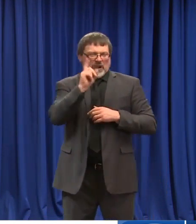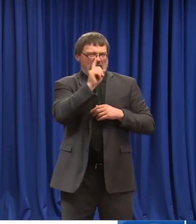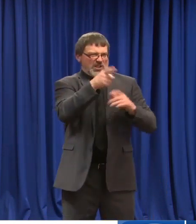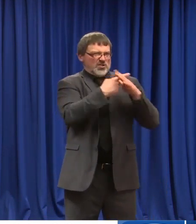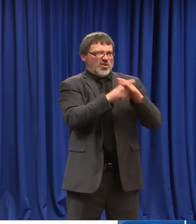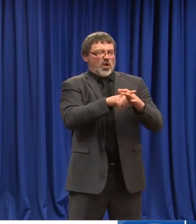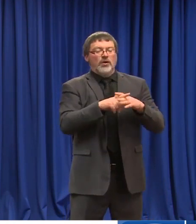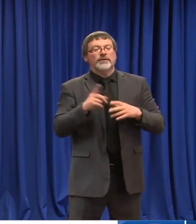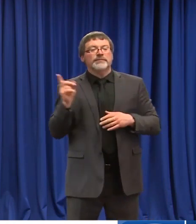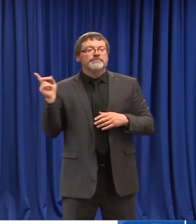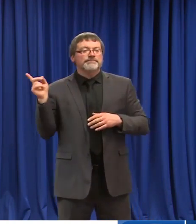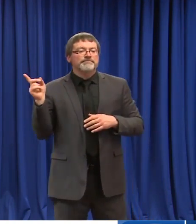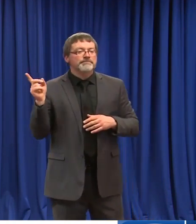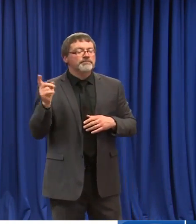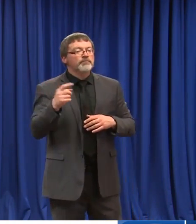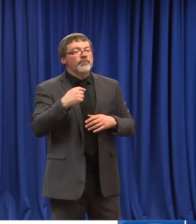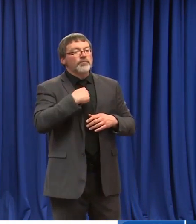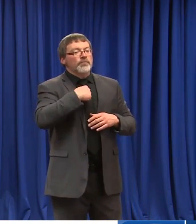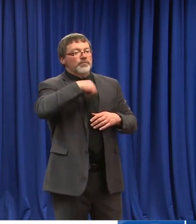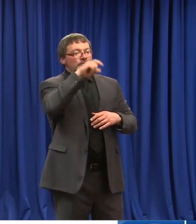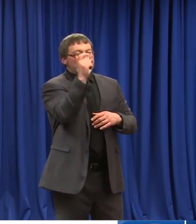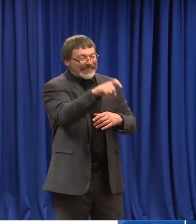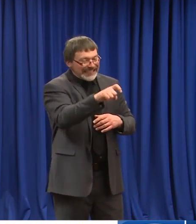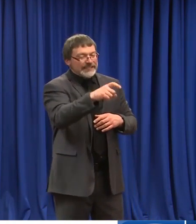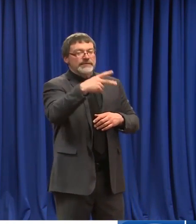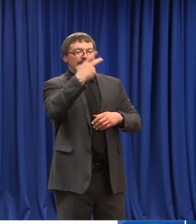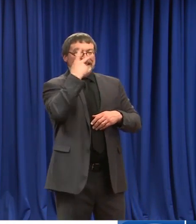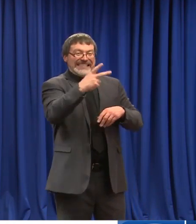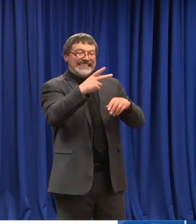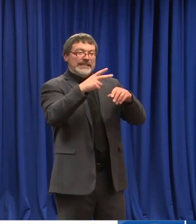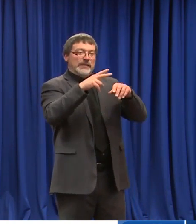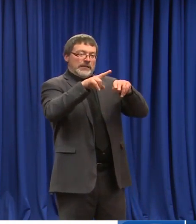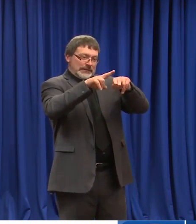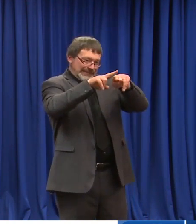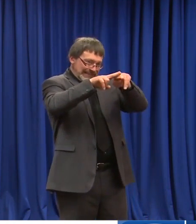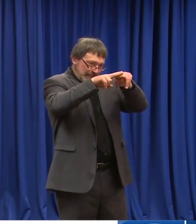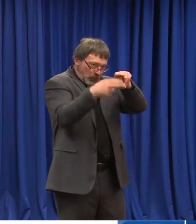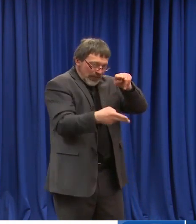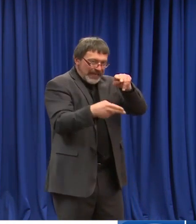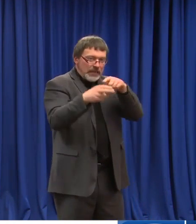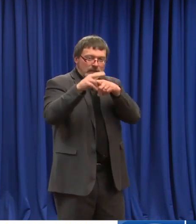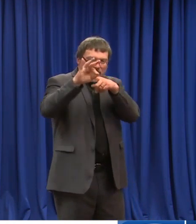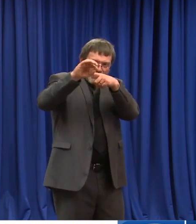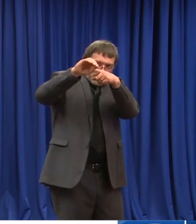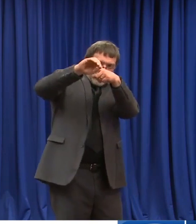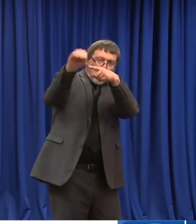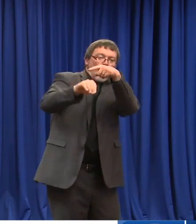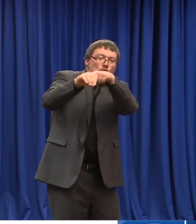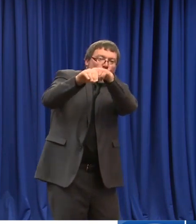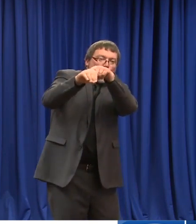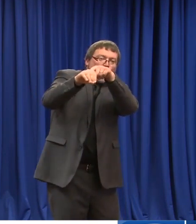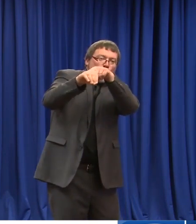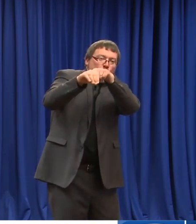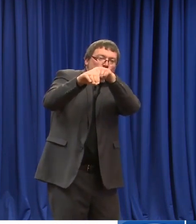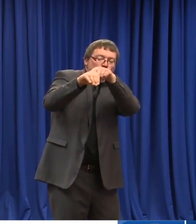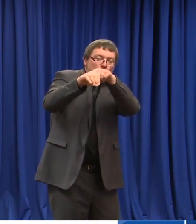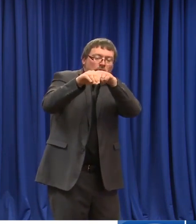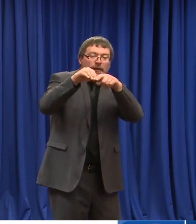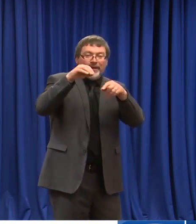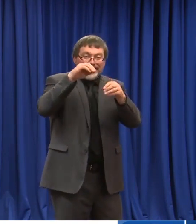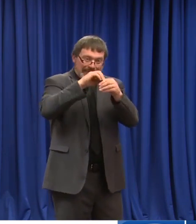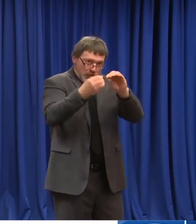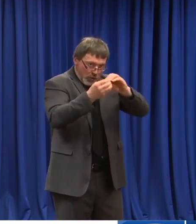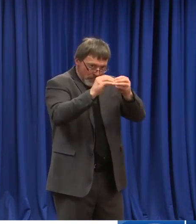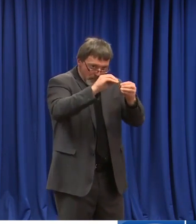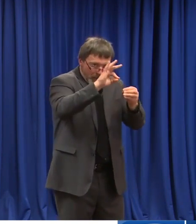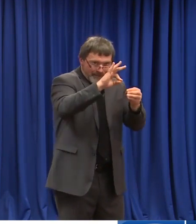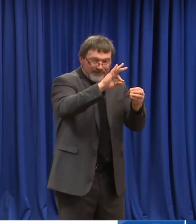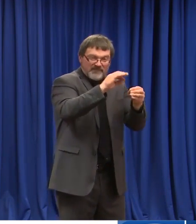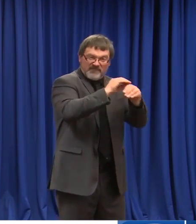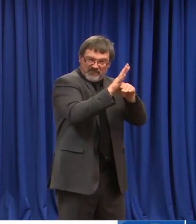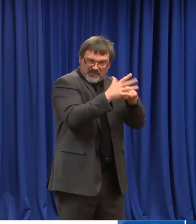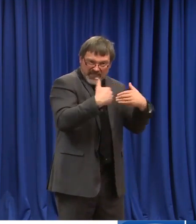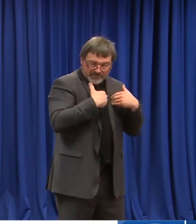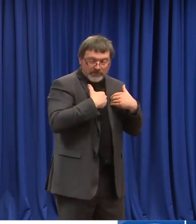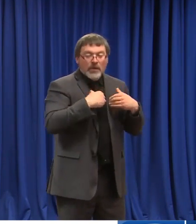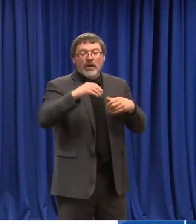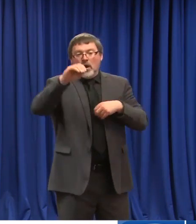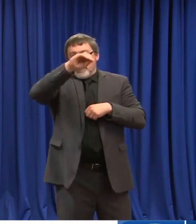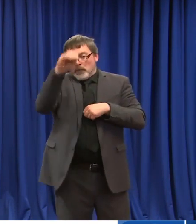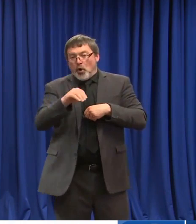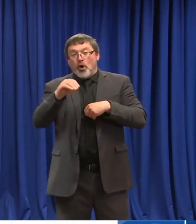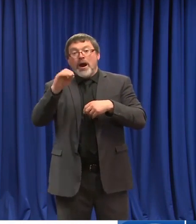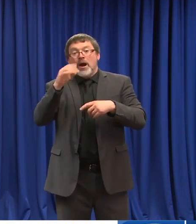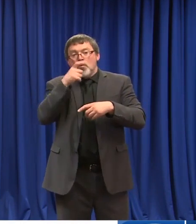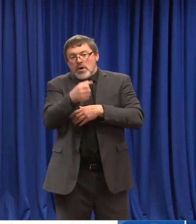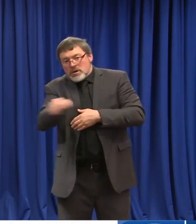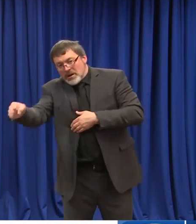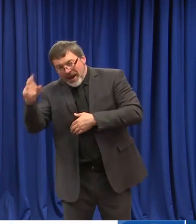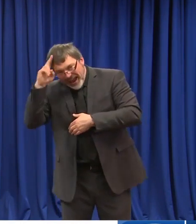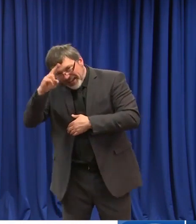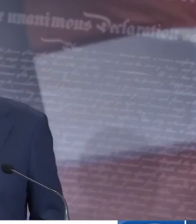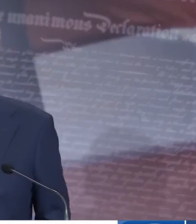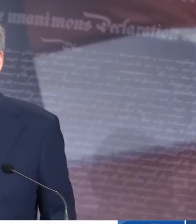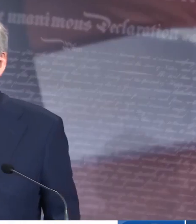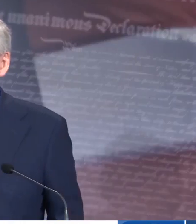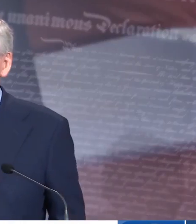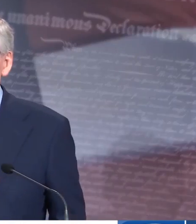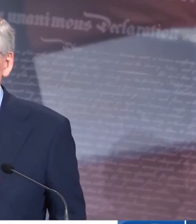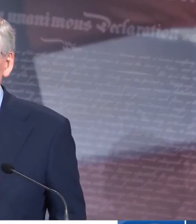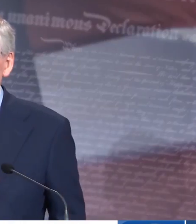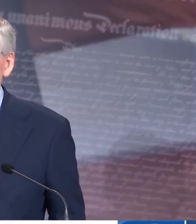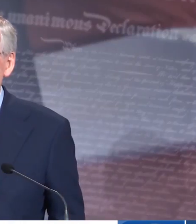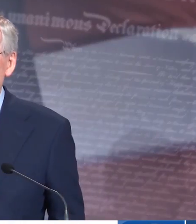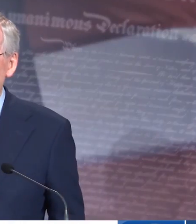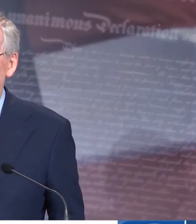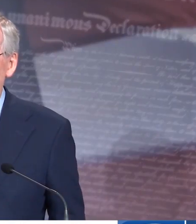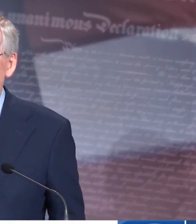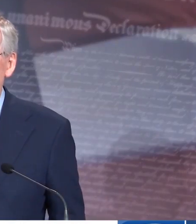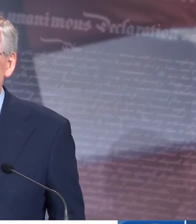WE WOULD HAVE TO SEE A CONSISTENT DECREASE IN NOT JUST POSITIVE CASES, BUT PERCENTAGE OF POSITIVITY, HOSPITALIZATION RATES, ALL OF THOSE THINGS FOR SEVERAL WEEKS BEFORE I WOULD BE